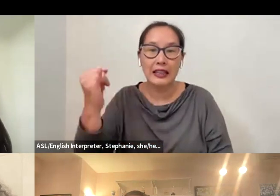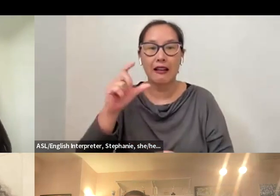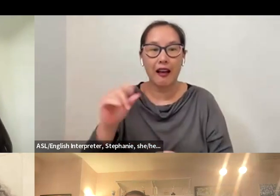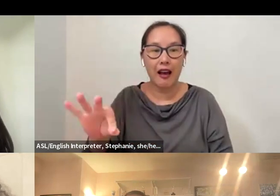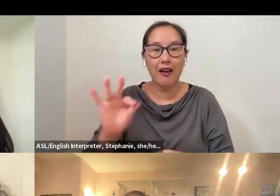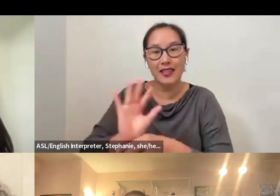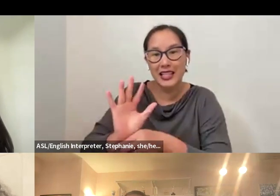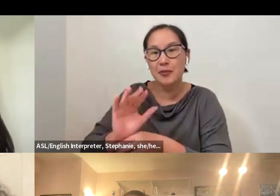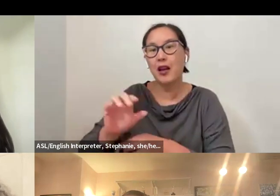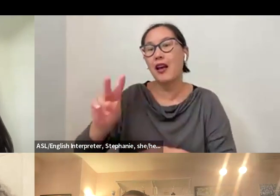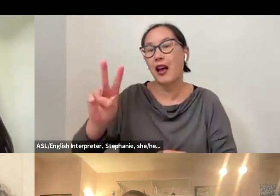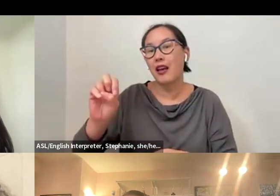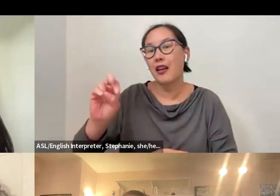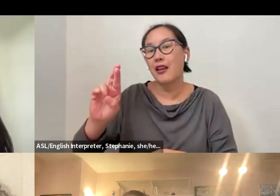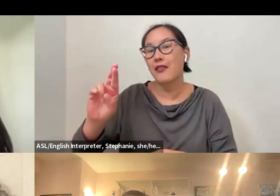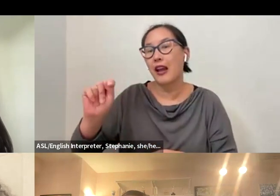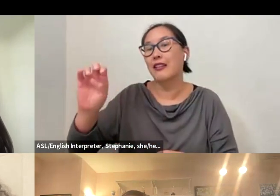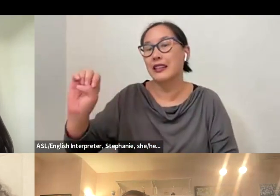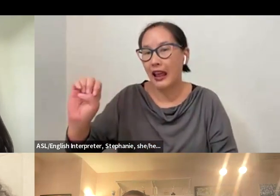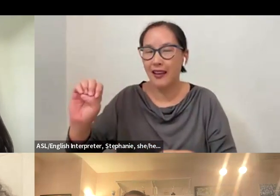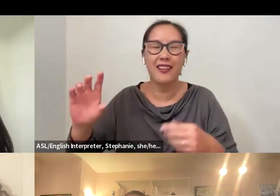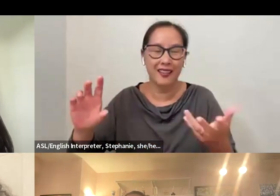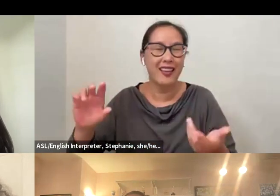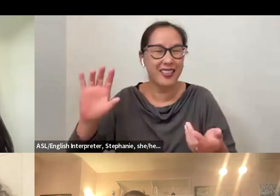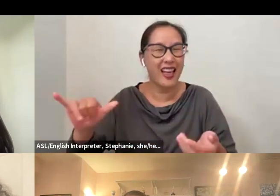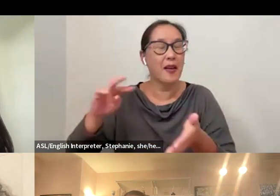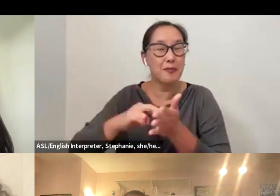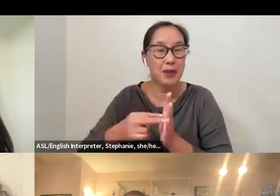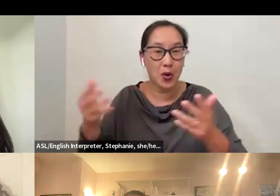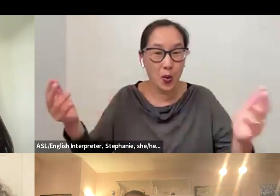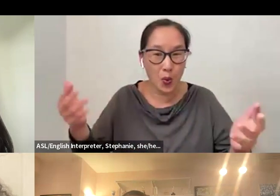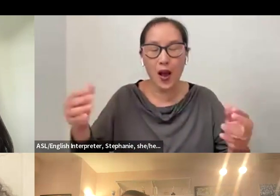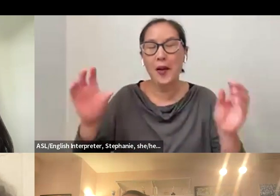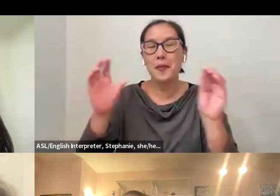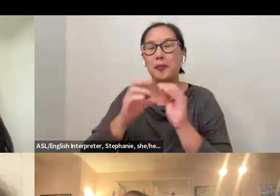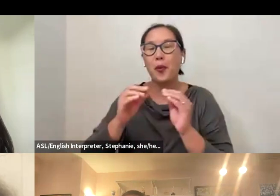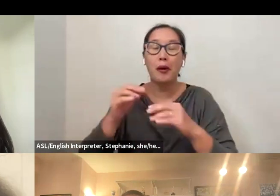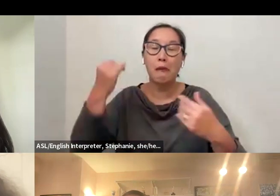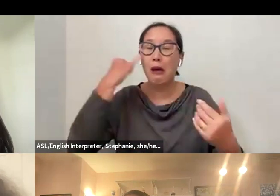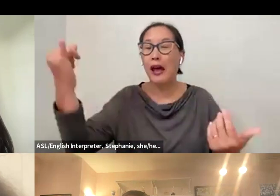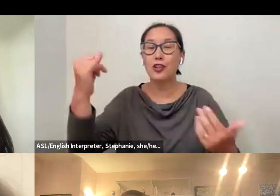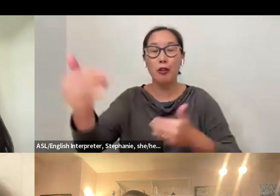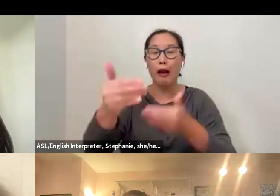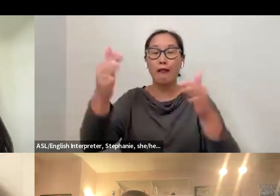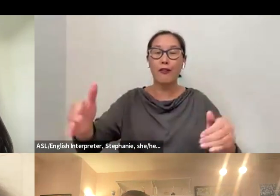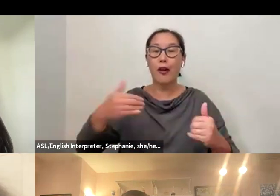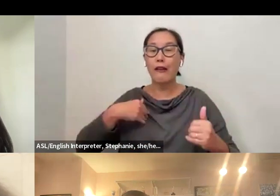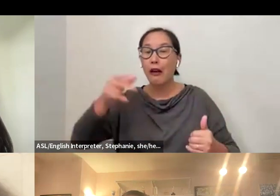So it's like a fly on the wall technique where if you just shoot a lot of footage,